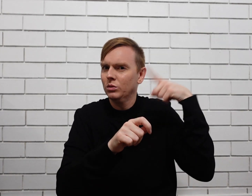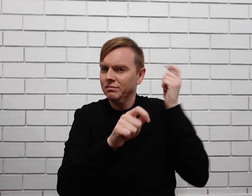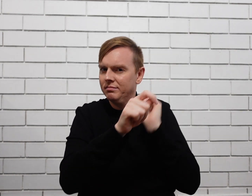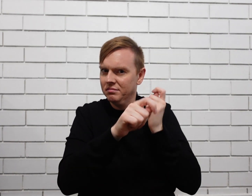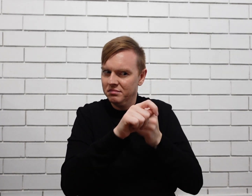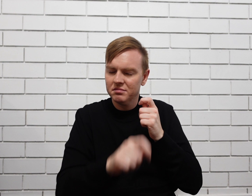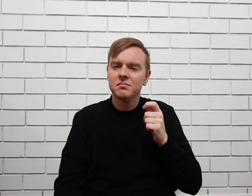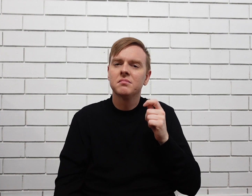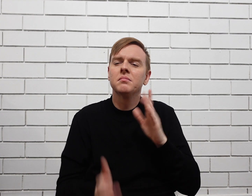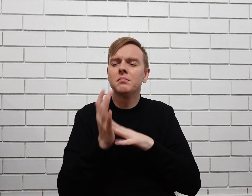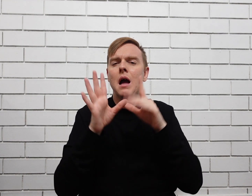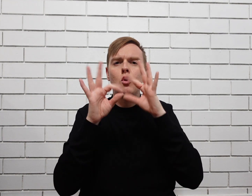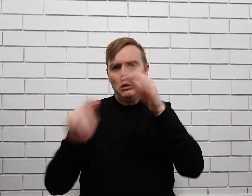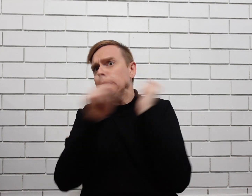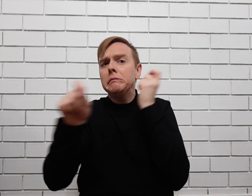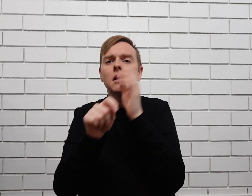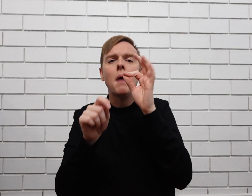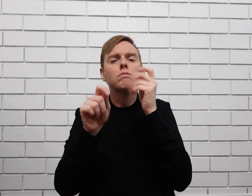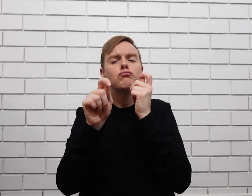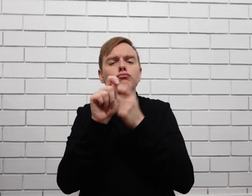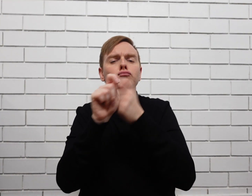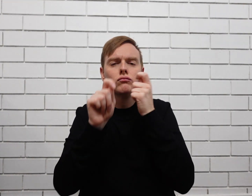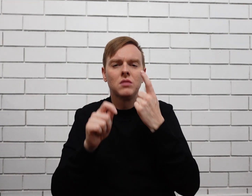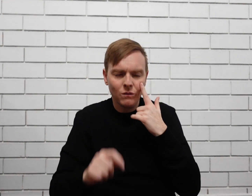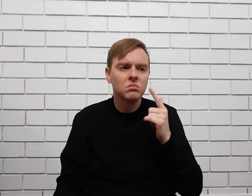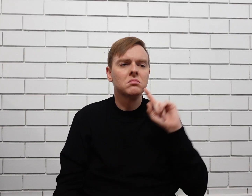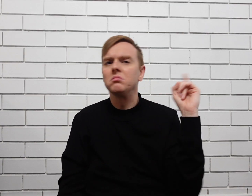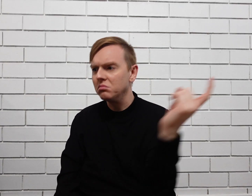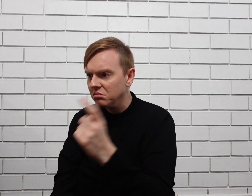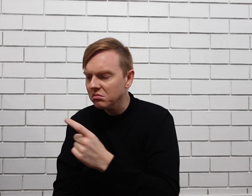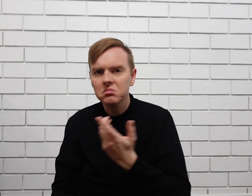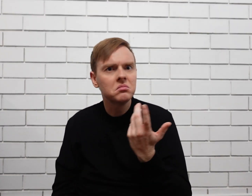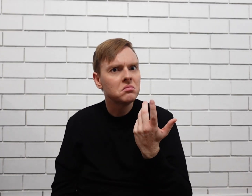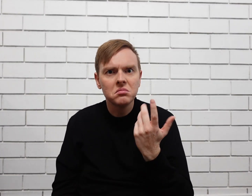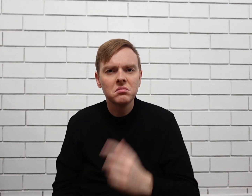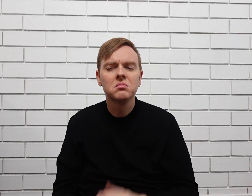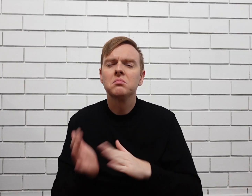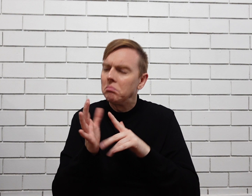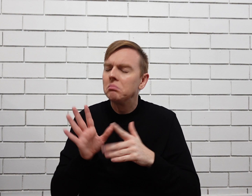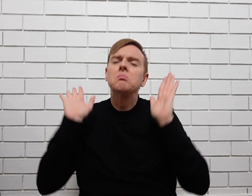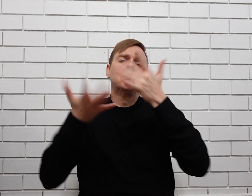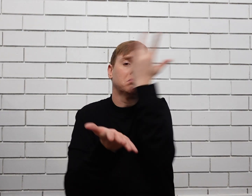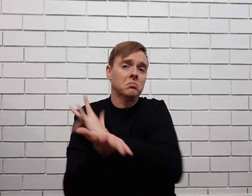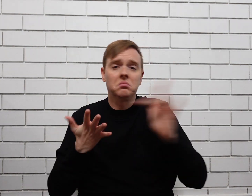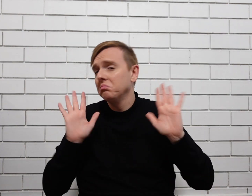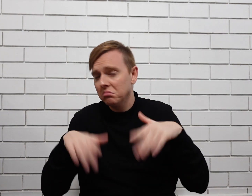lightly not too loud and she ran to my room and I was still asleep. Ma just left it and forget about it.